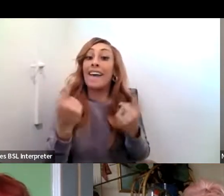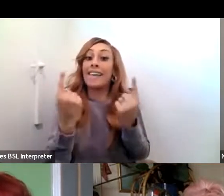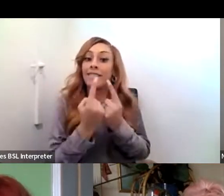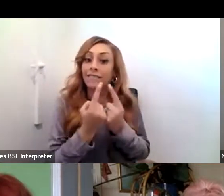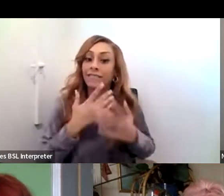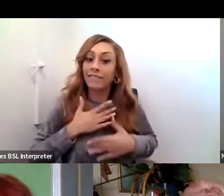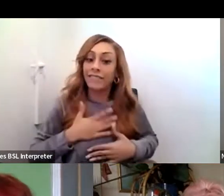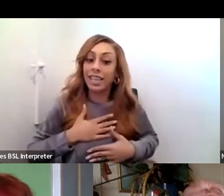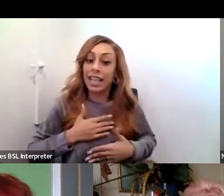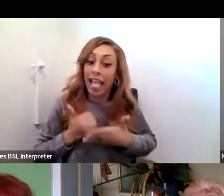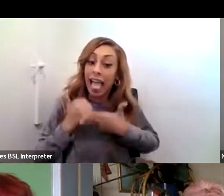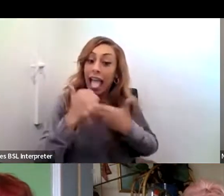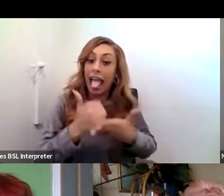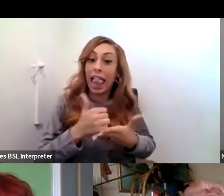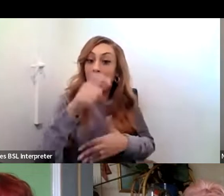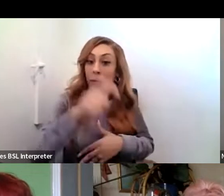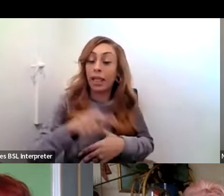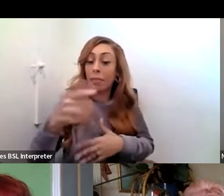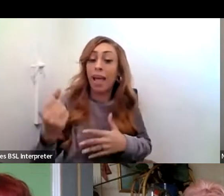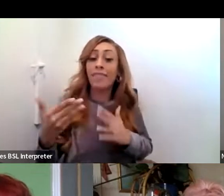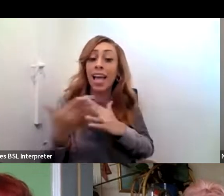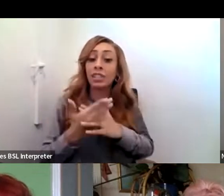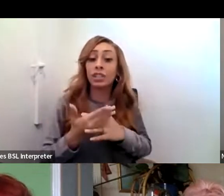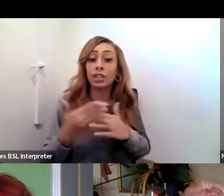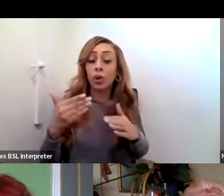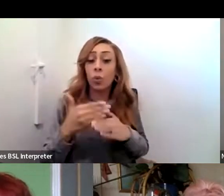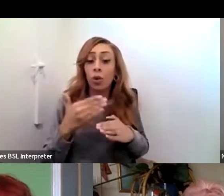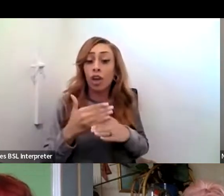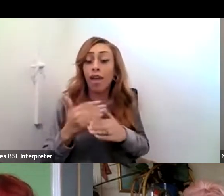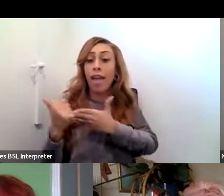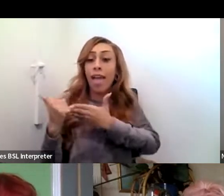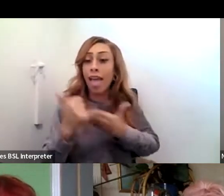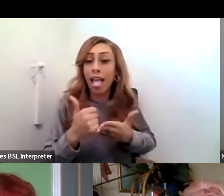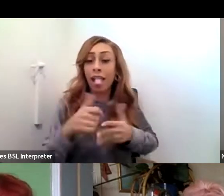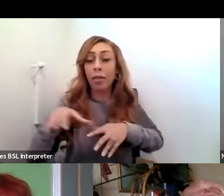which is - Kerry has had an access worker, in order to help her move things around,